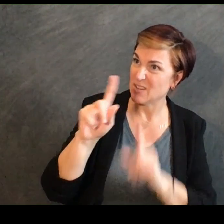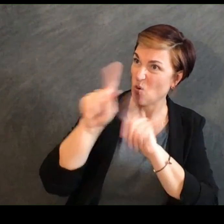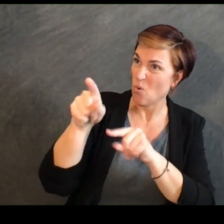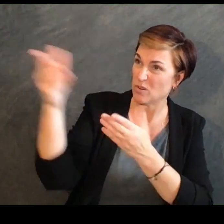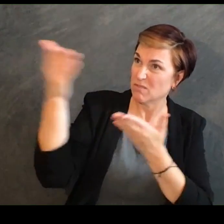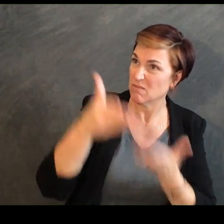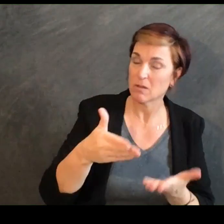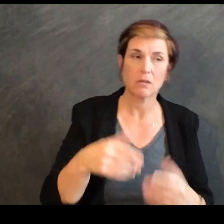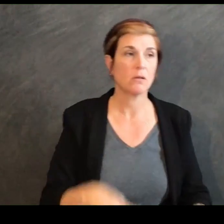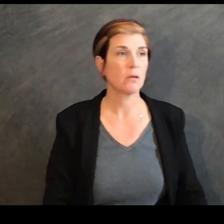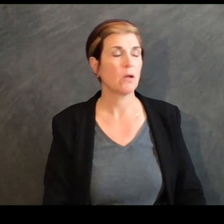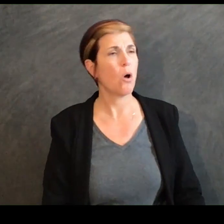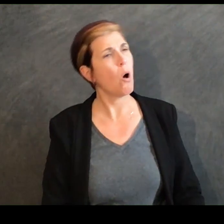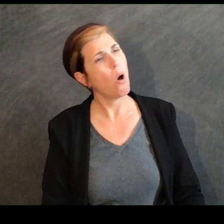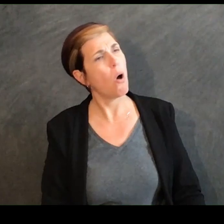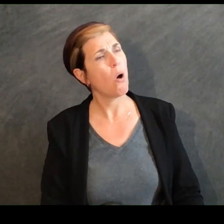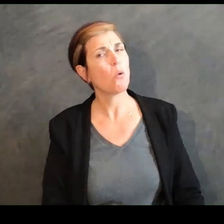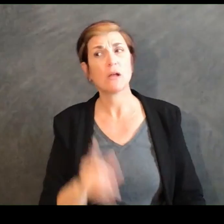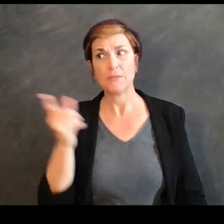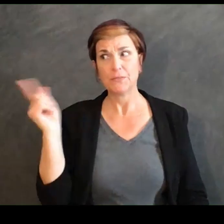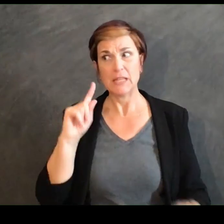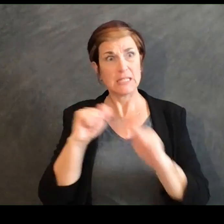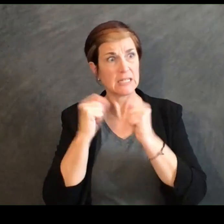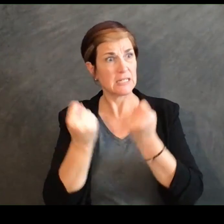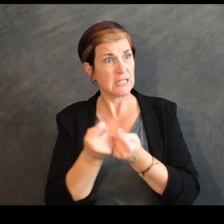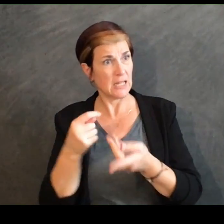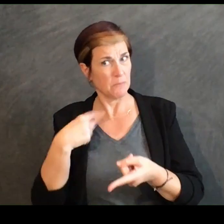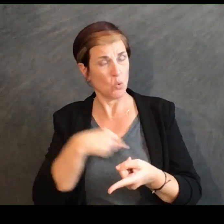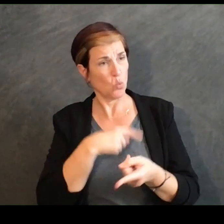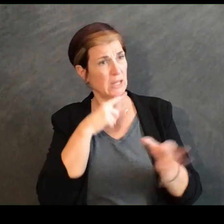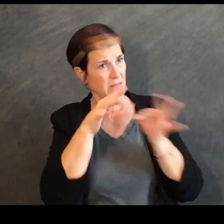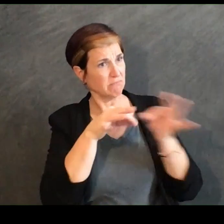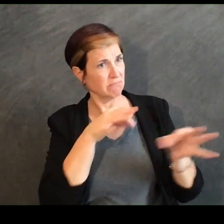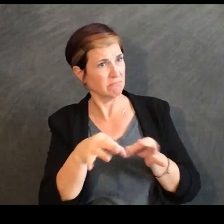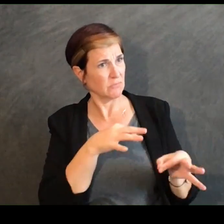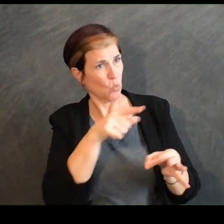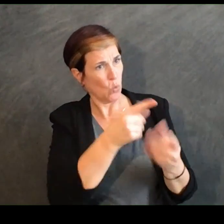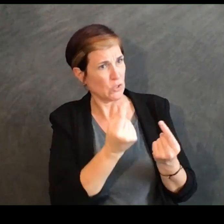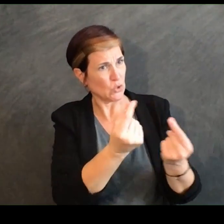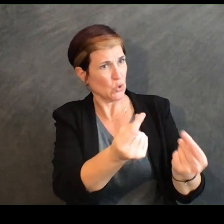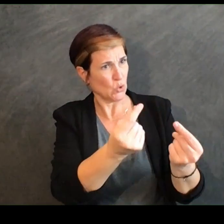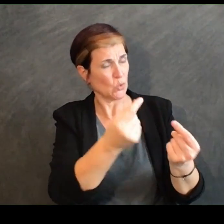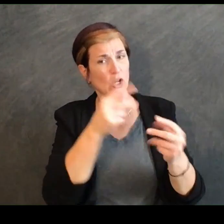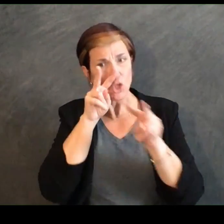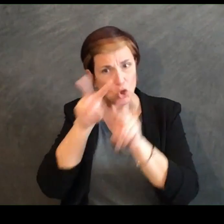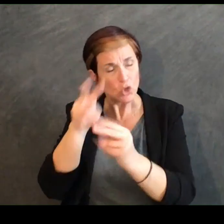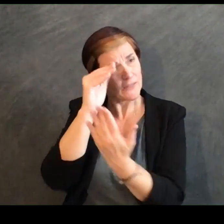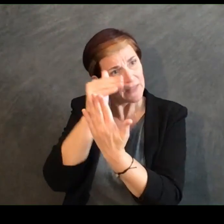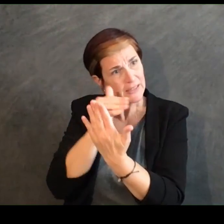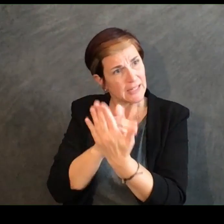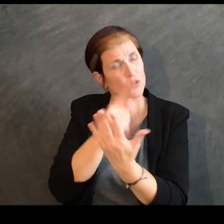has given you other examples of what people can do to fight back against this virus and you should look at the entire list